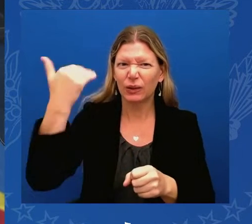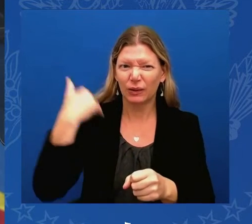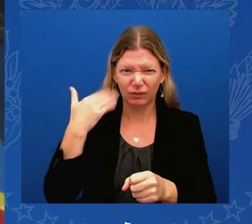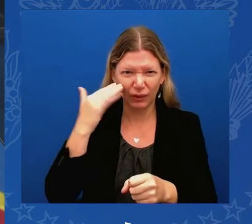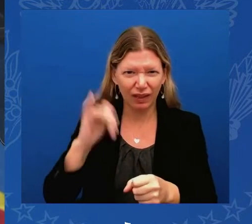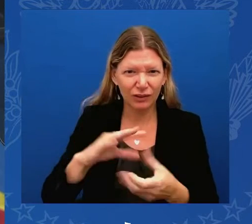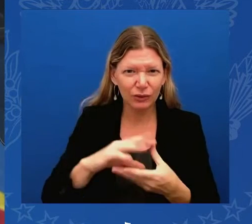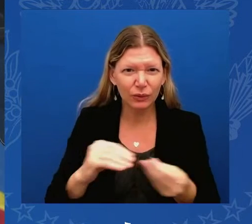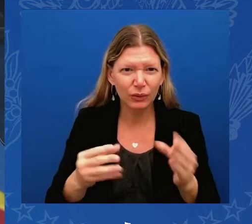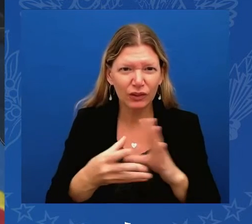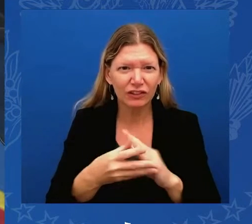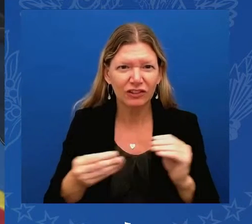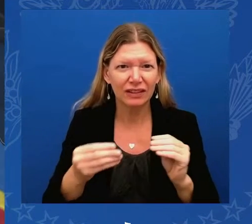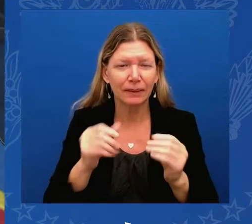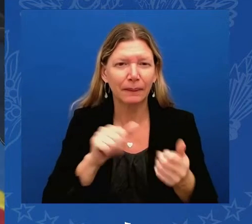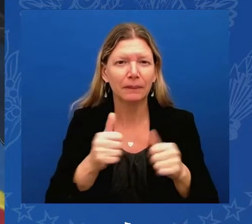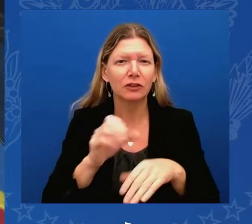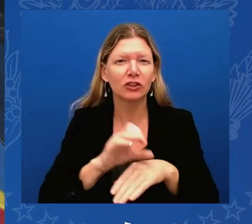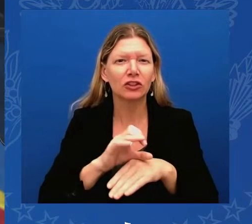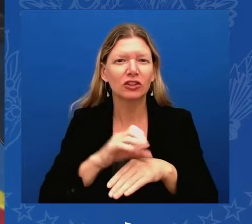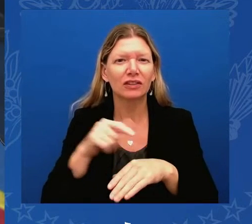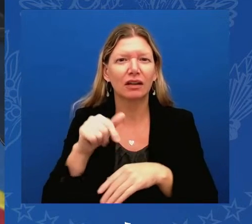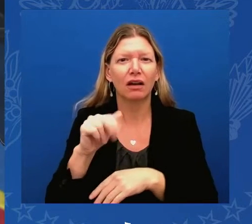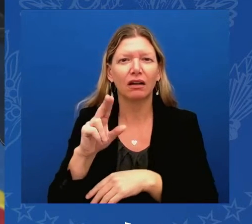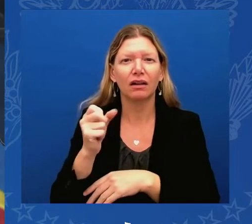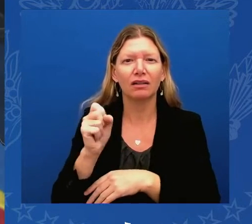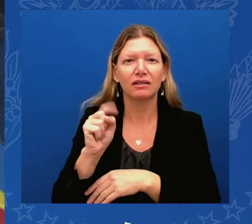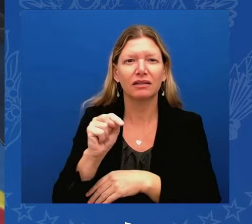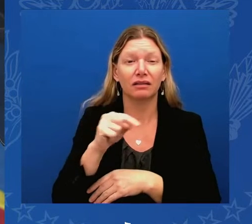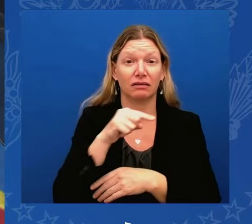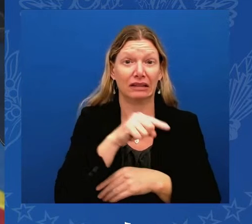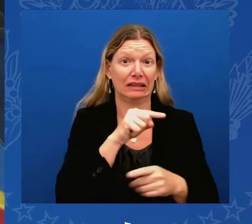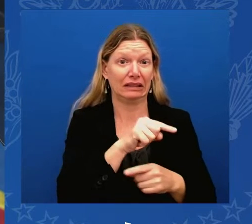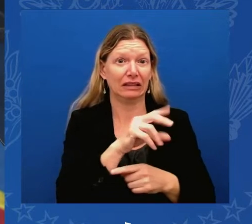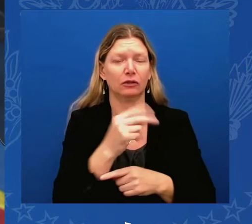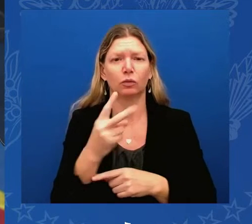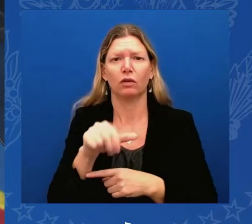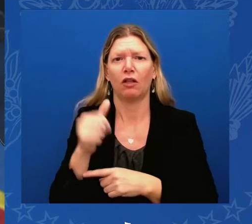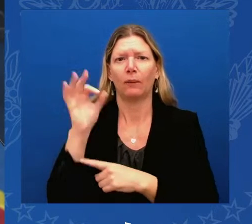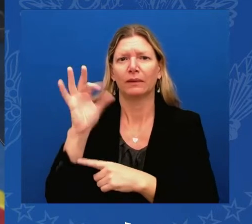planted the seeds of something revolutionary -- and it was at the time -- a school --